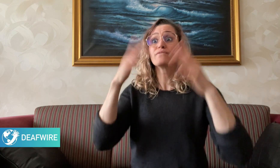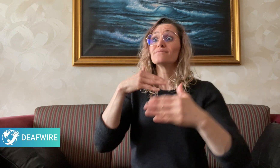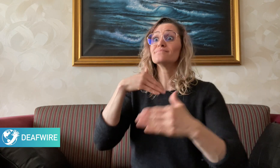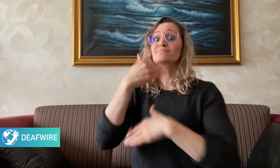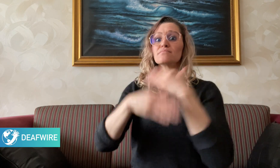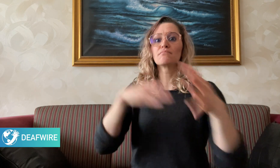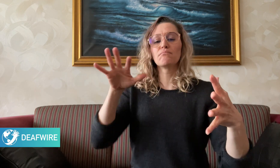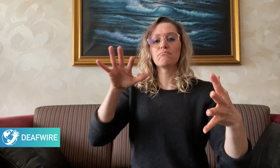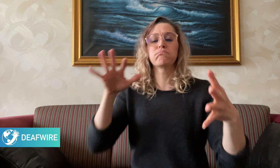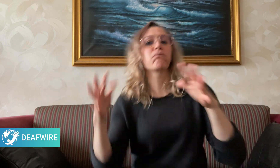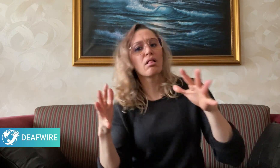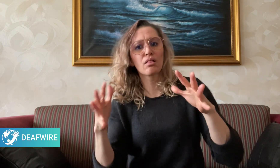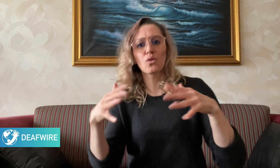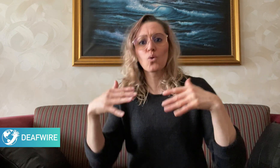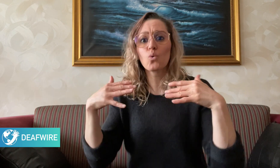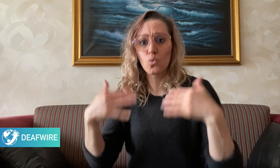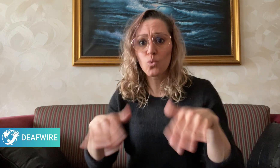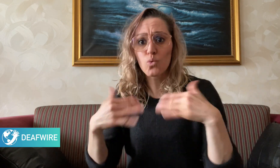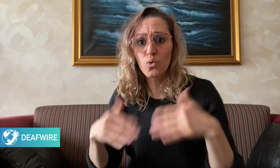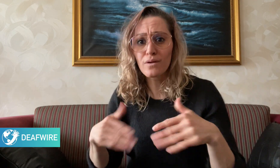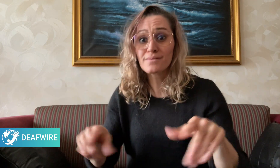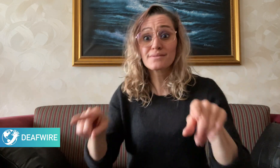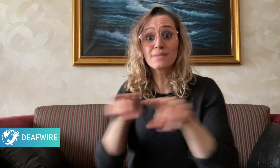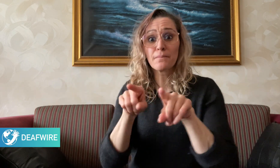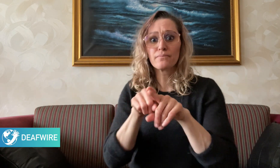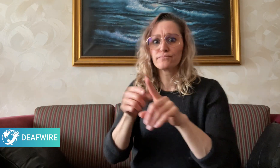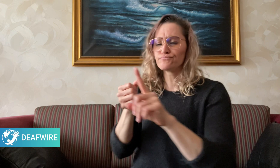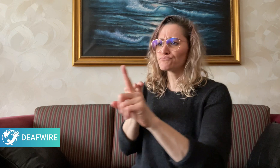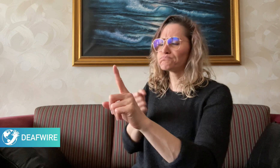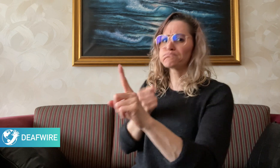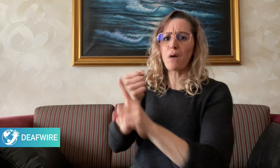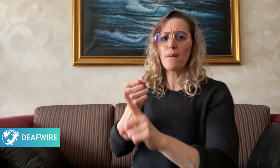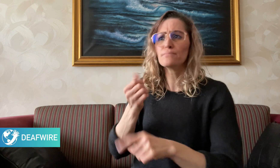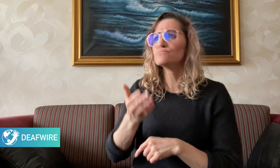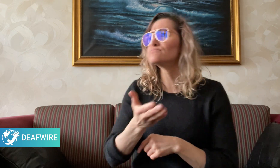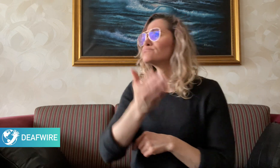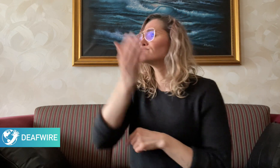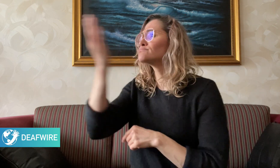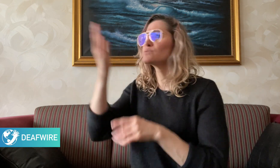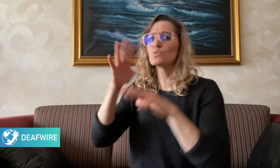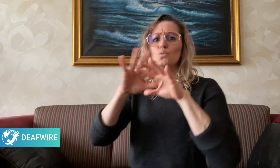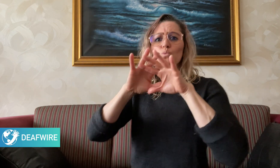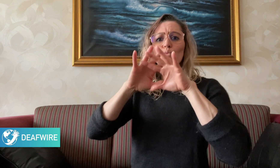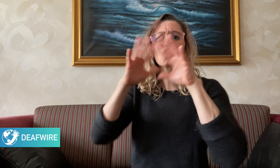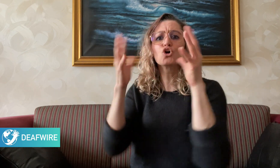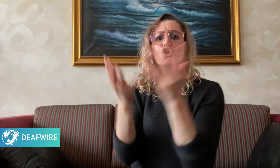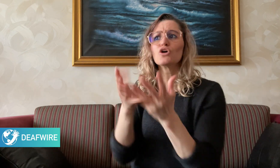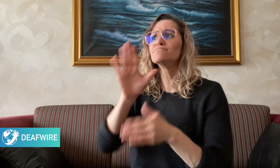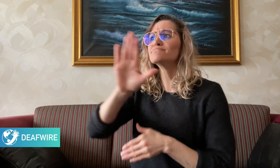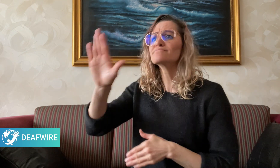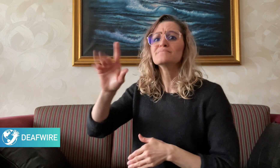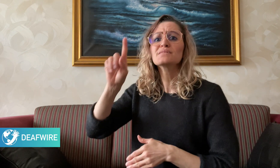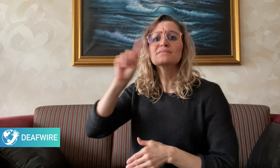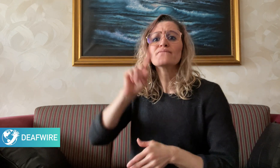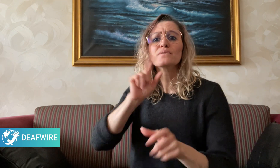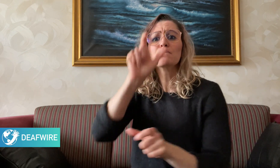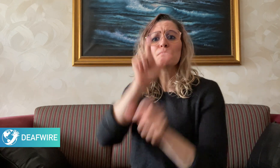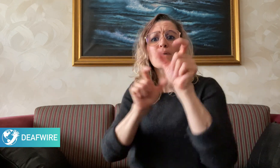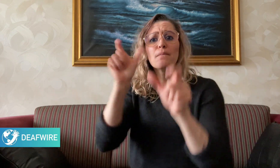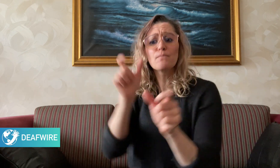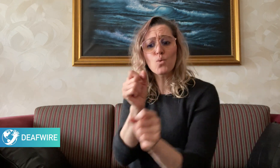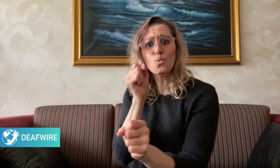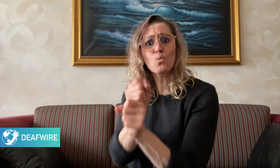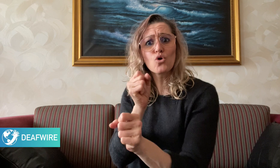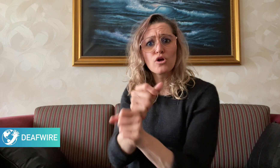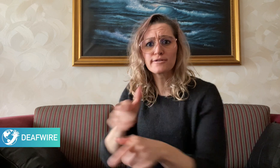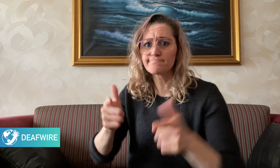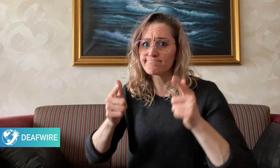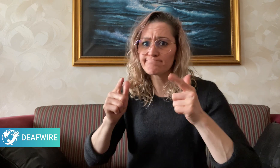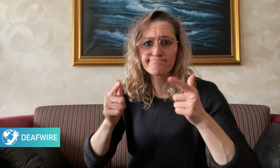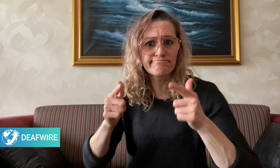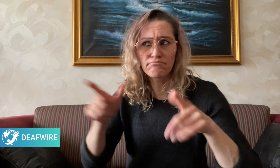and it has also impacted global Deaf unemployment.